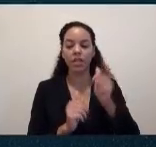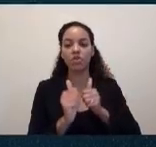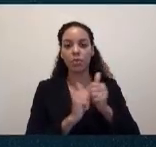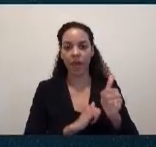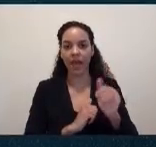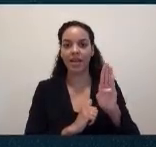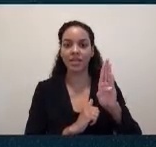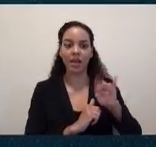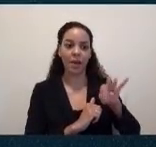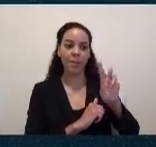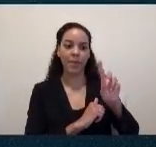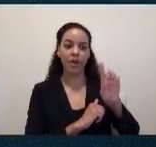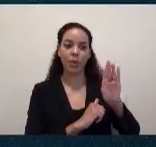Harris agenda. Thank you.